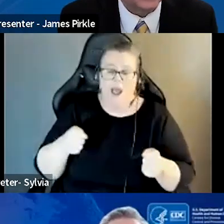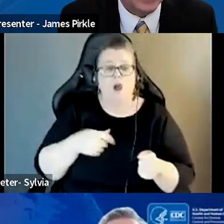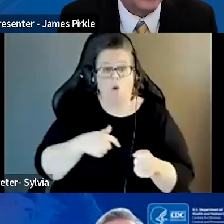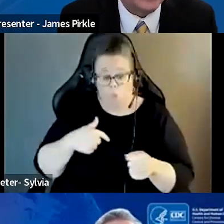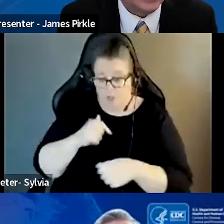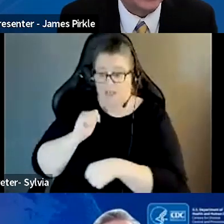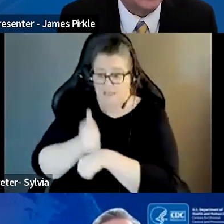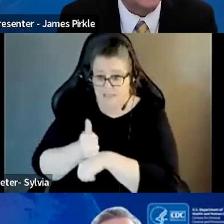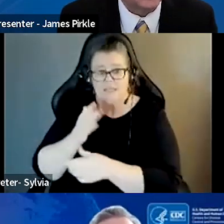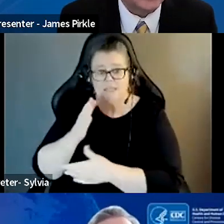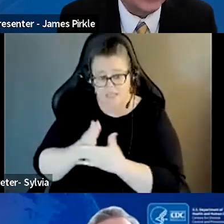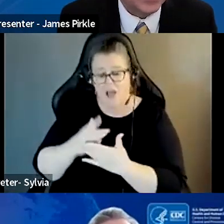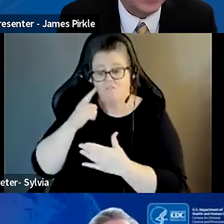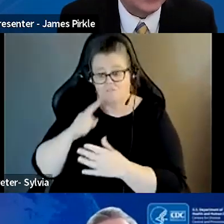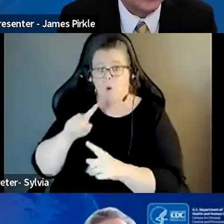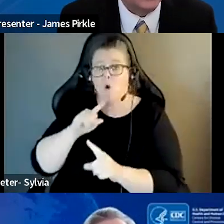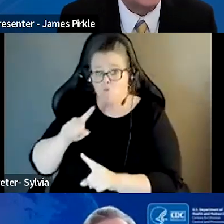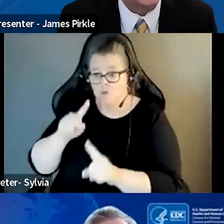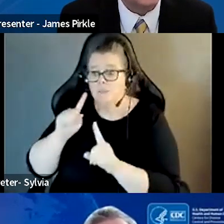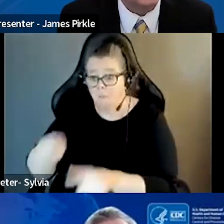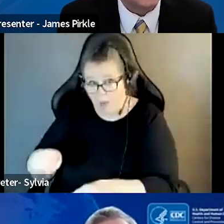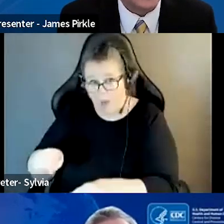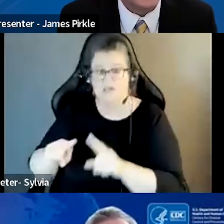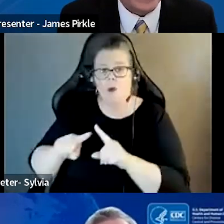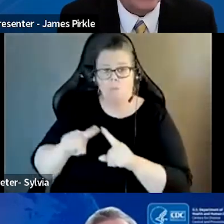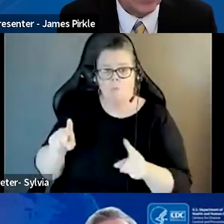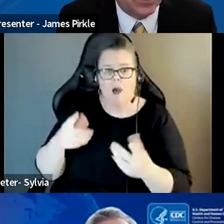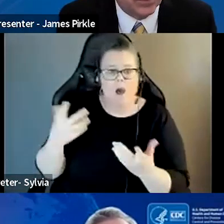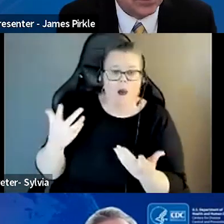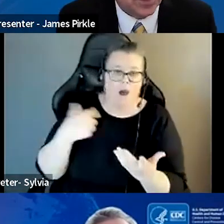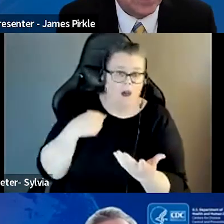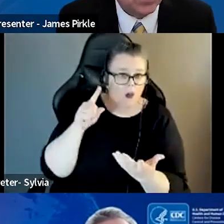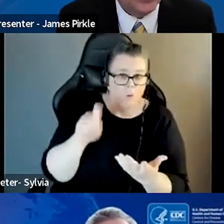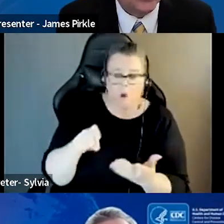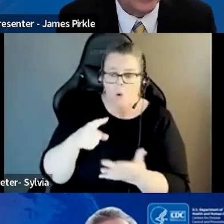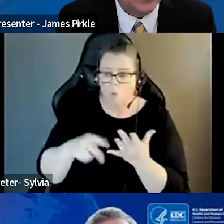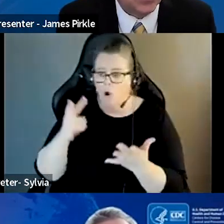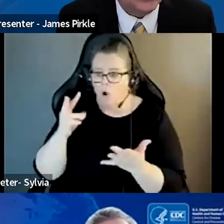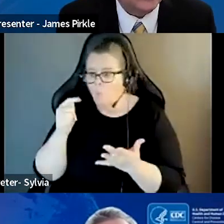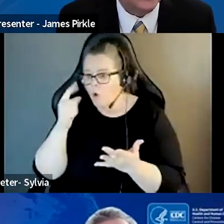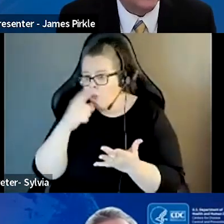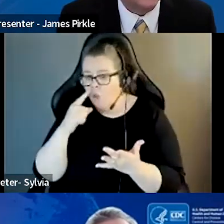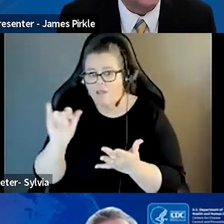so we have things coming through. The question is, "What's it going to look like after the response? When we don't have an emergency going on,